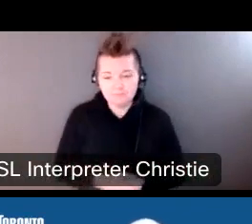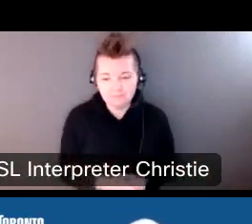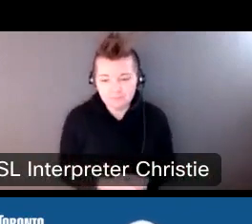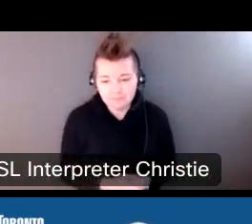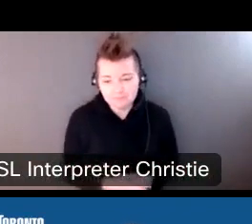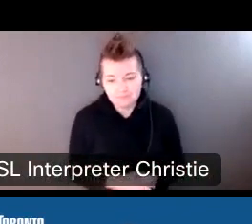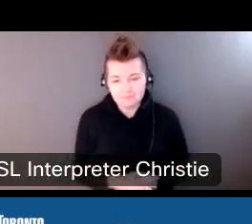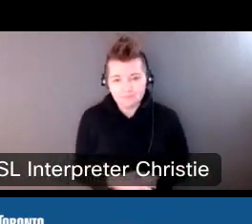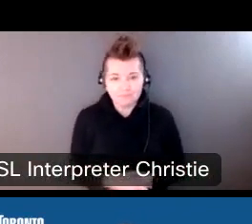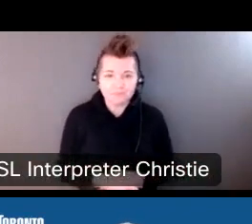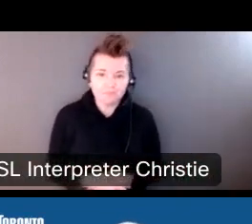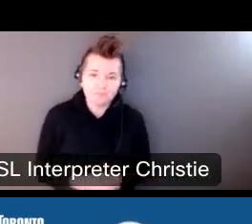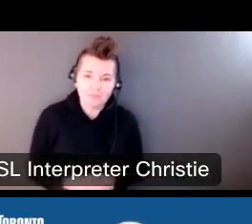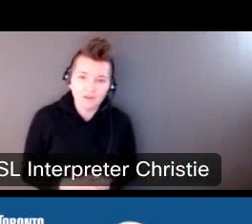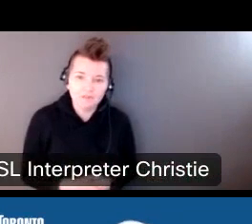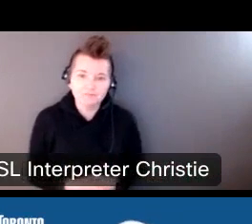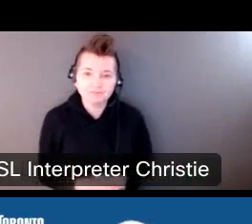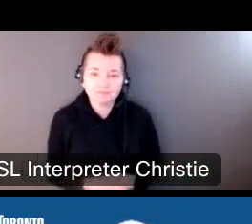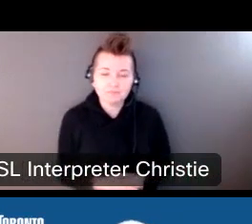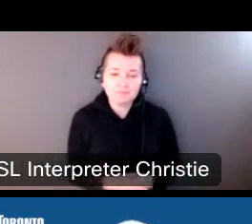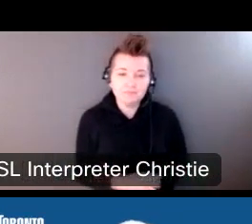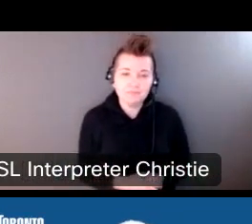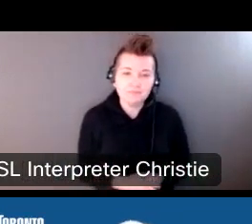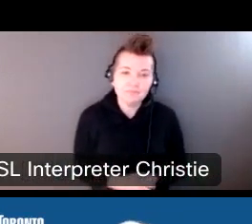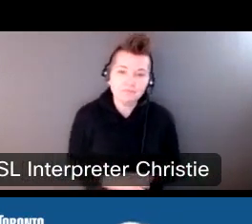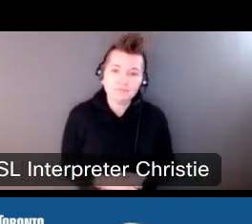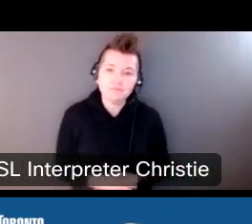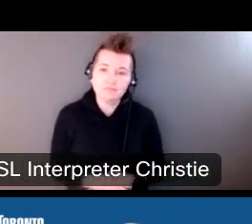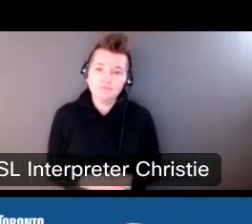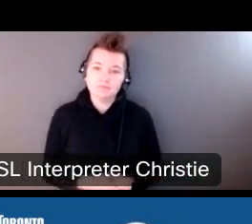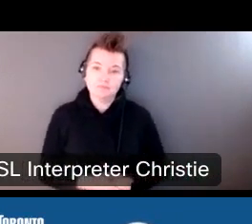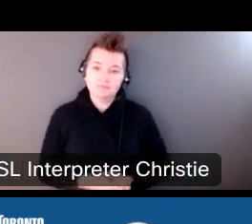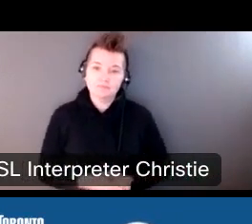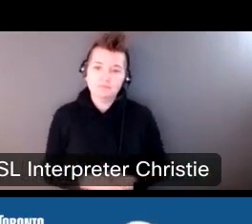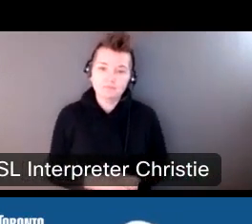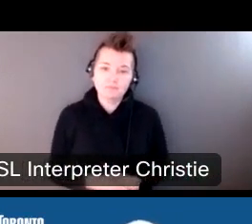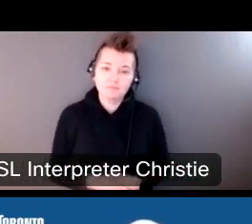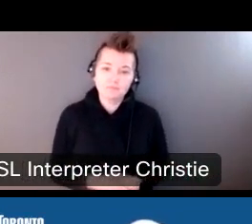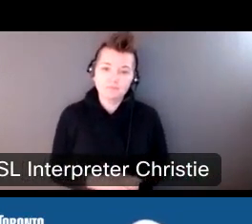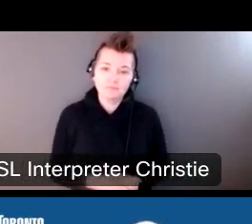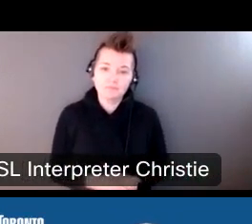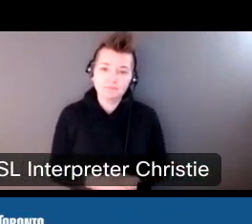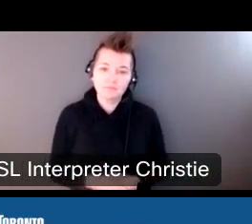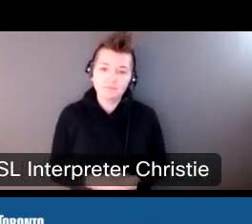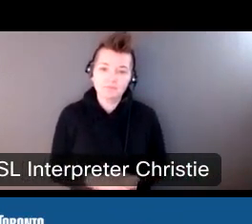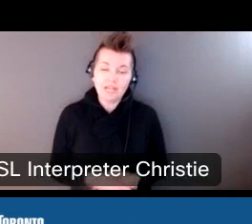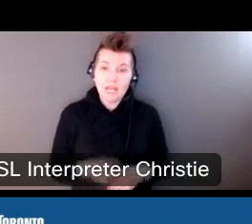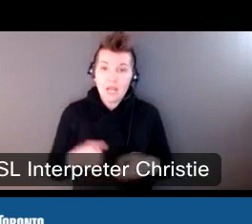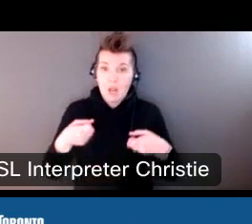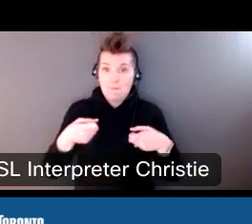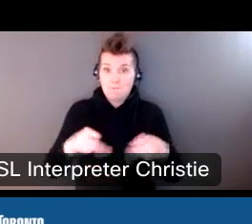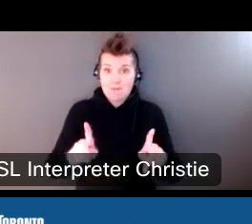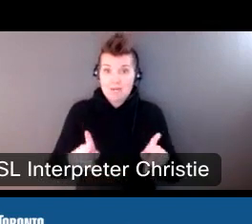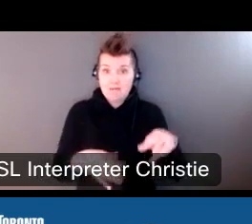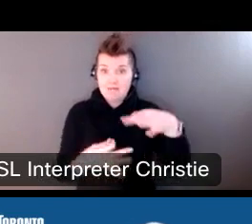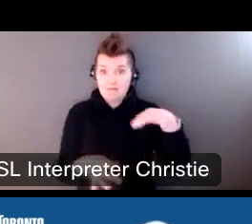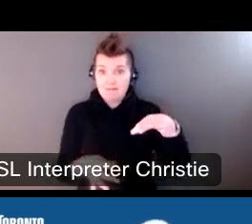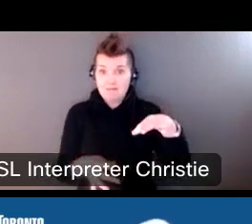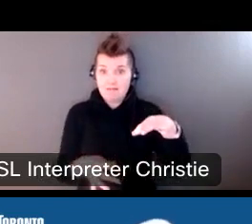So before permits can be received or permits issued, everything within the construction